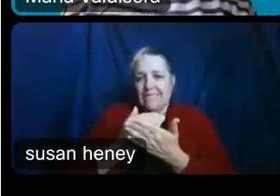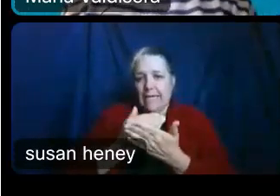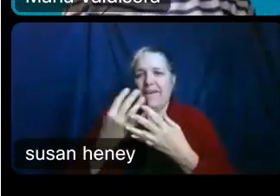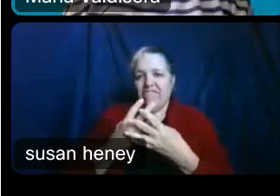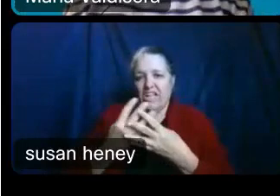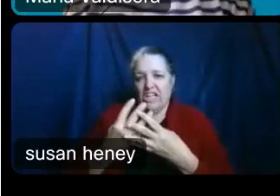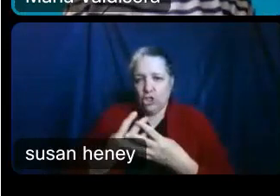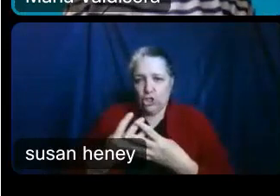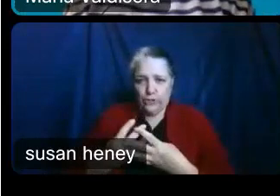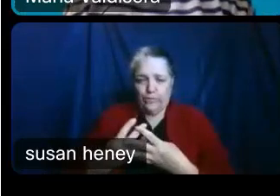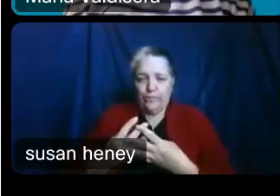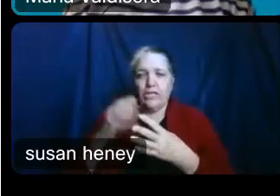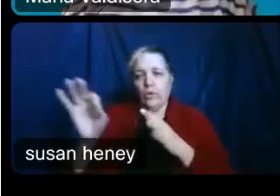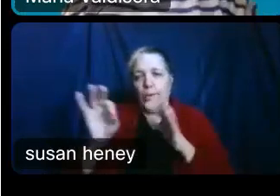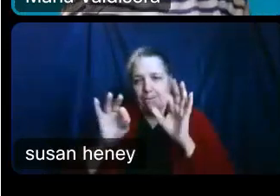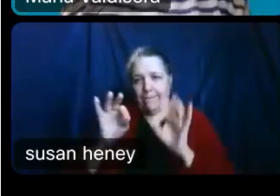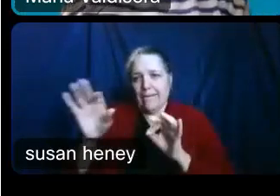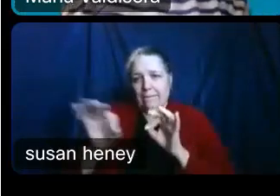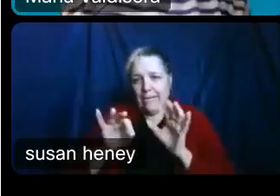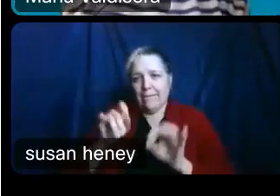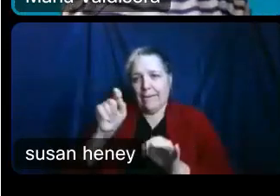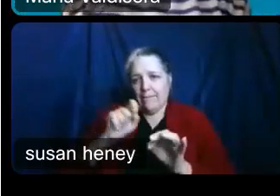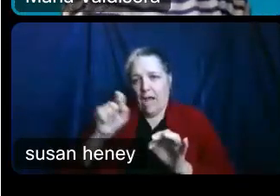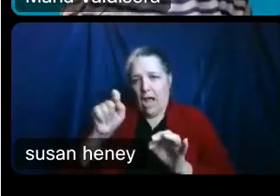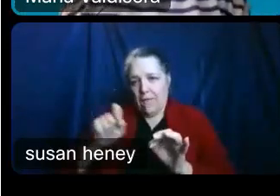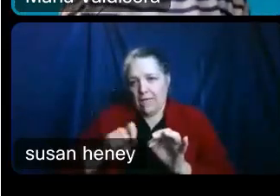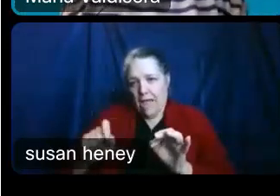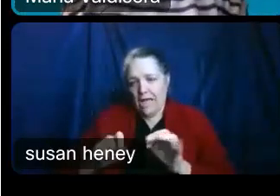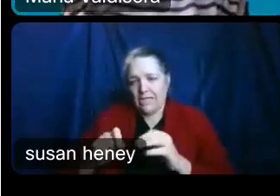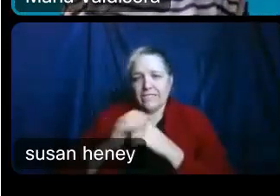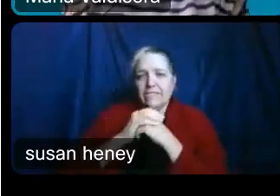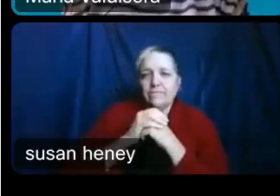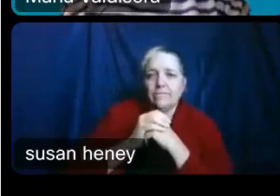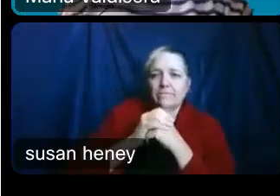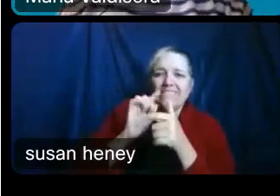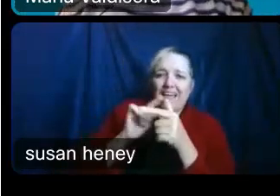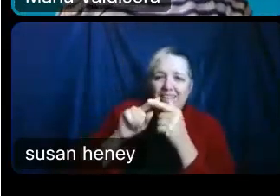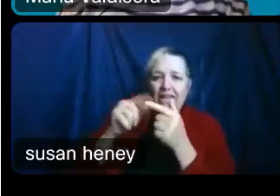Where you'll select desired checkboxes and then the site will return data to you. So,